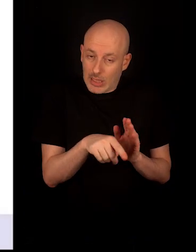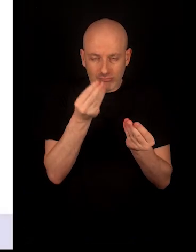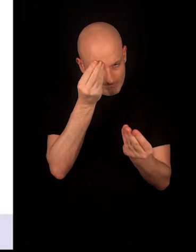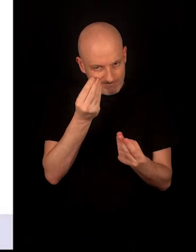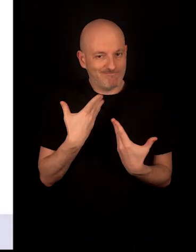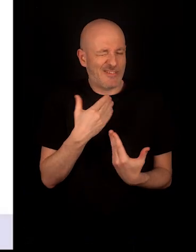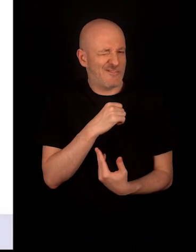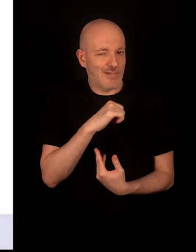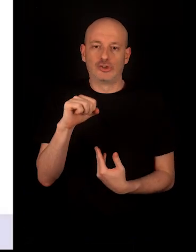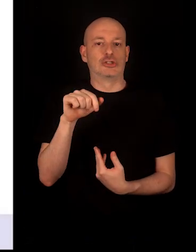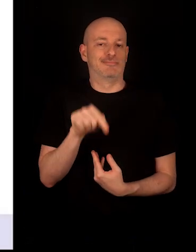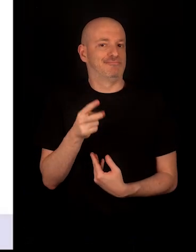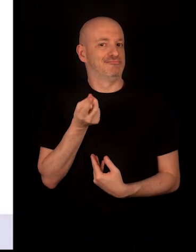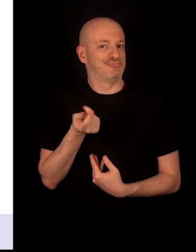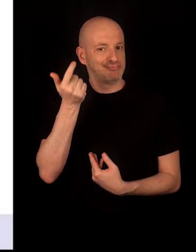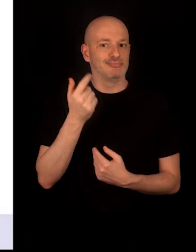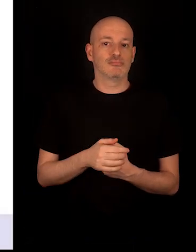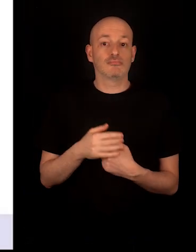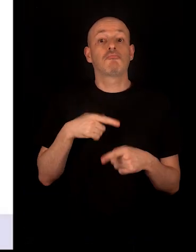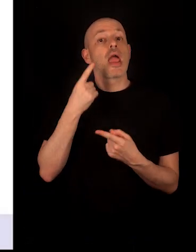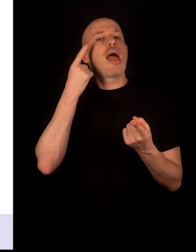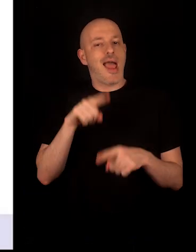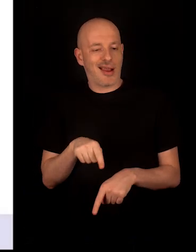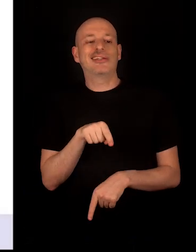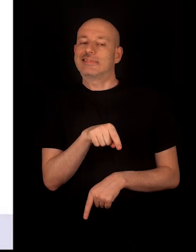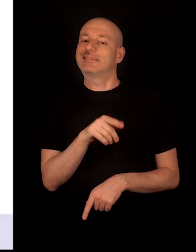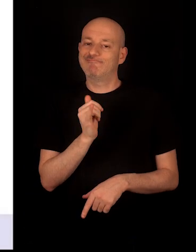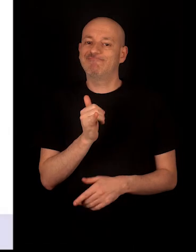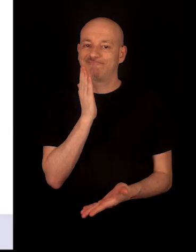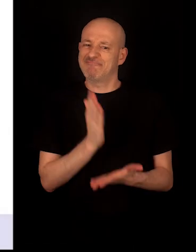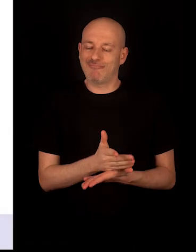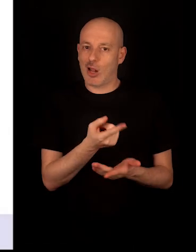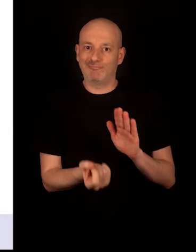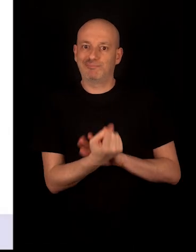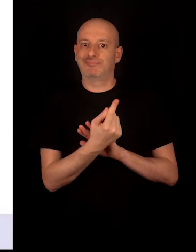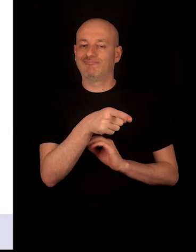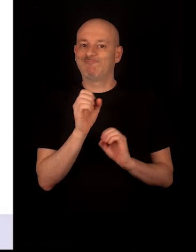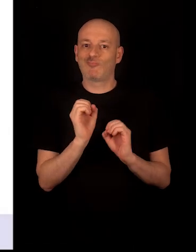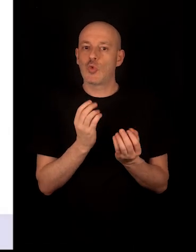please inform us immediately. If we agree you are facing an unforeseen circumstance,